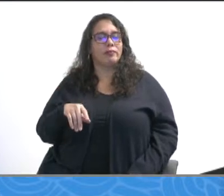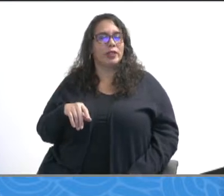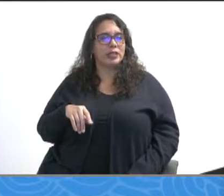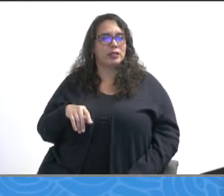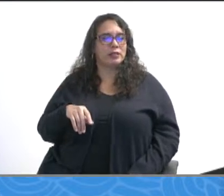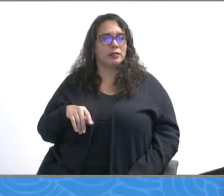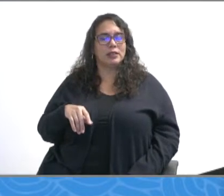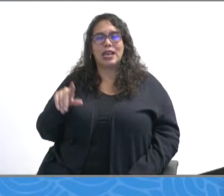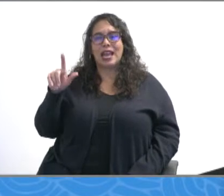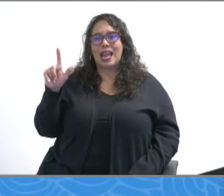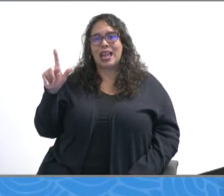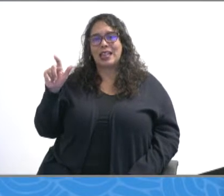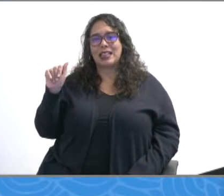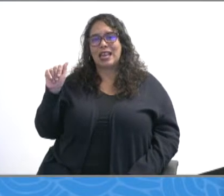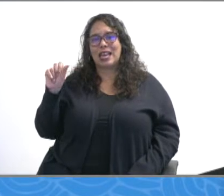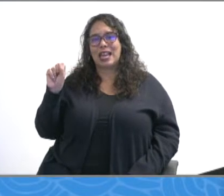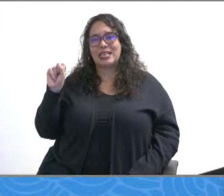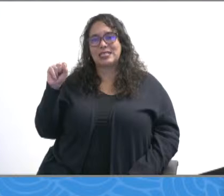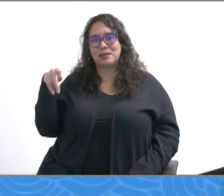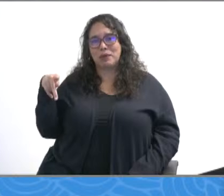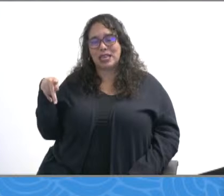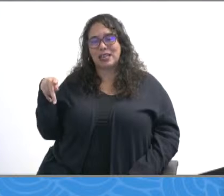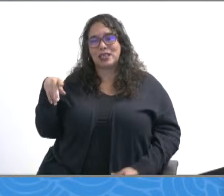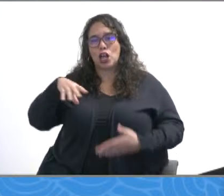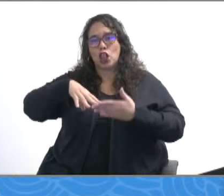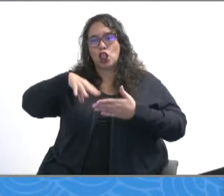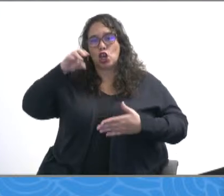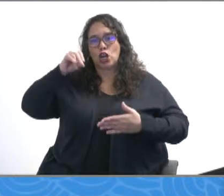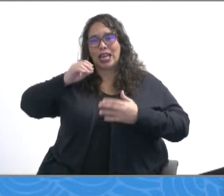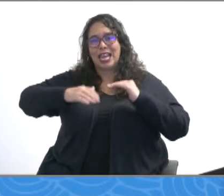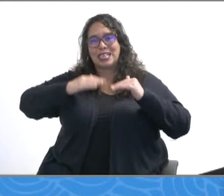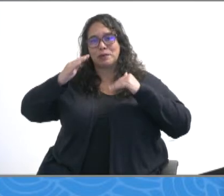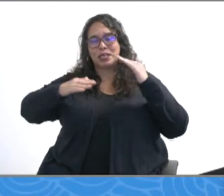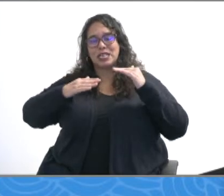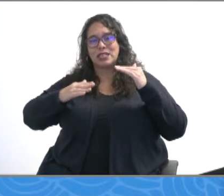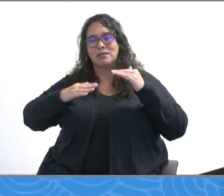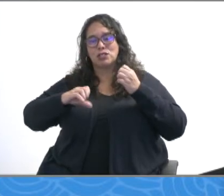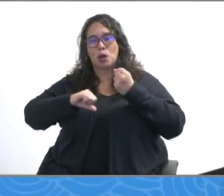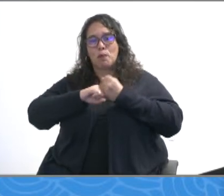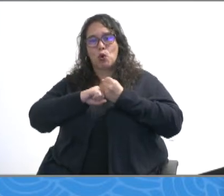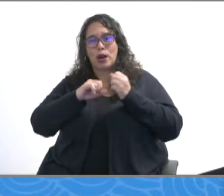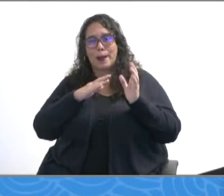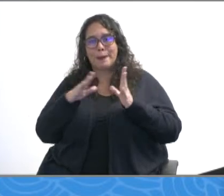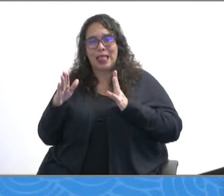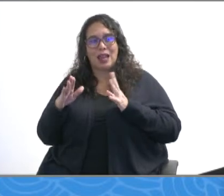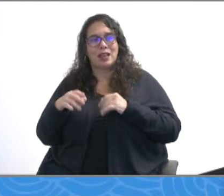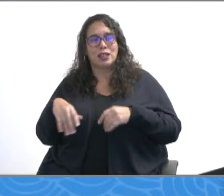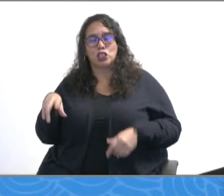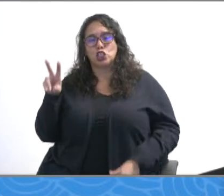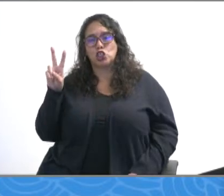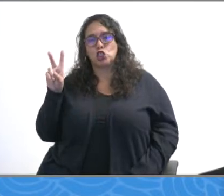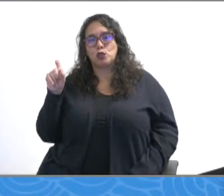the LASP or Learning Acceleration and Support Plan 2.0. So we're going to be doing a revision or in addition